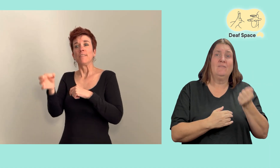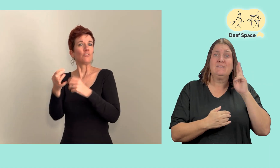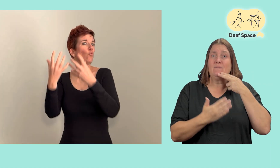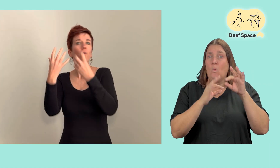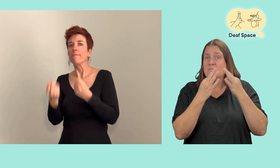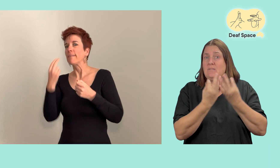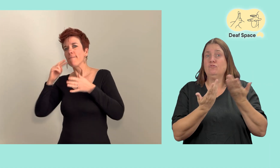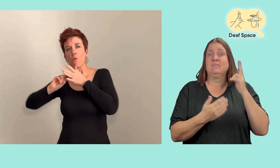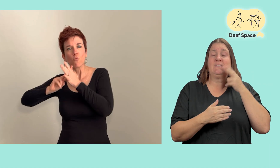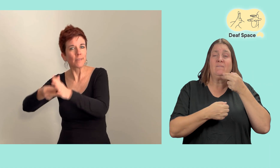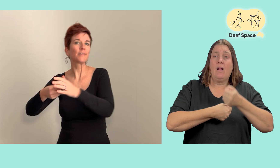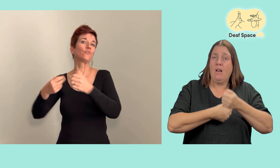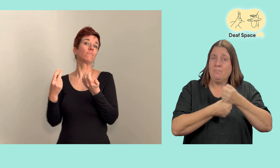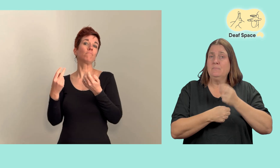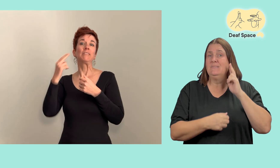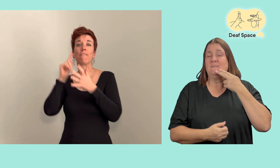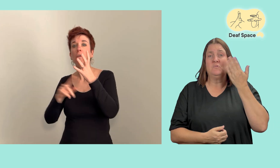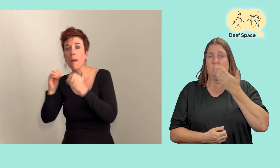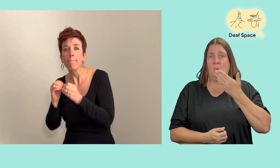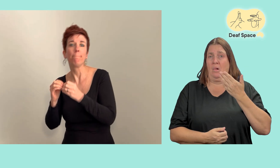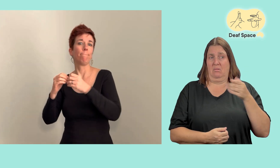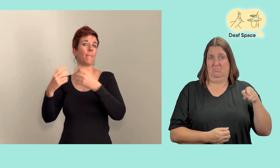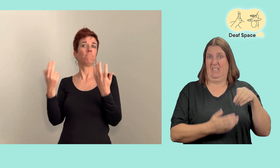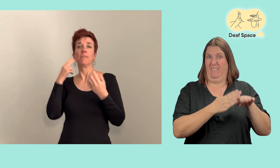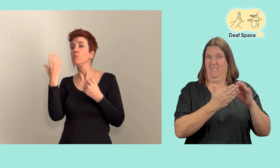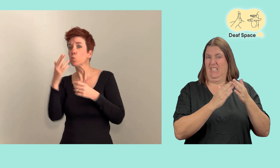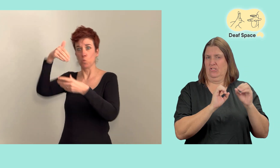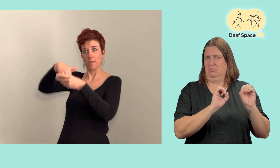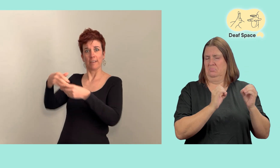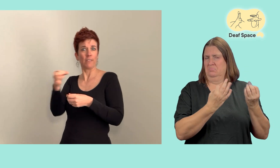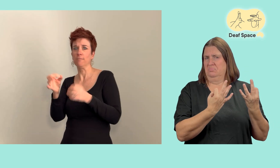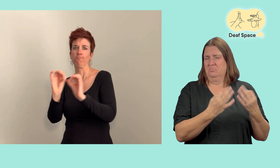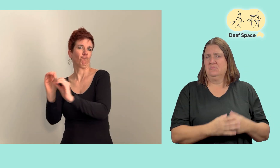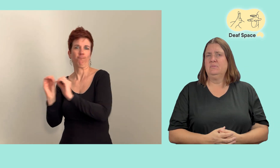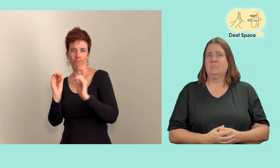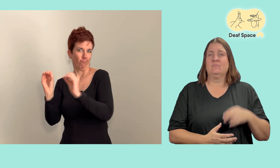There are no Deaf organisations, Deaf clubs or Deaf schools in that village.